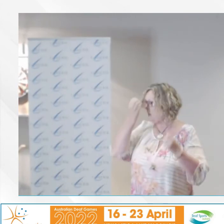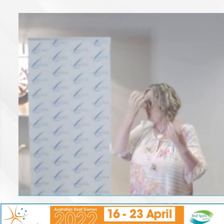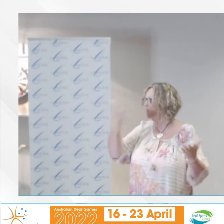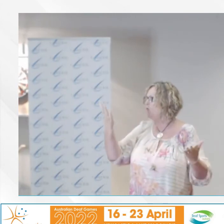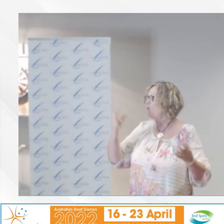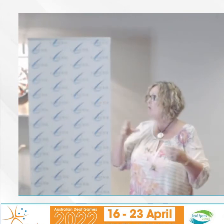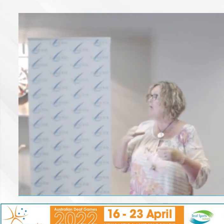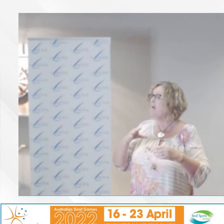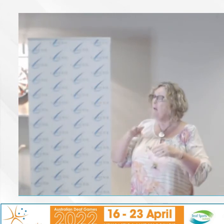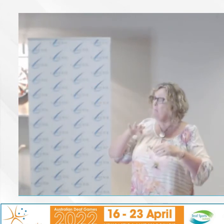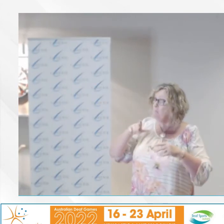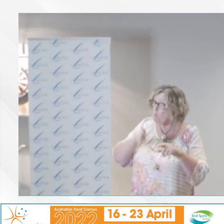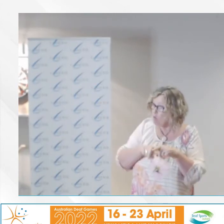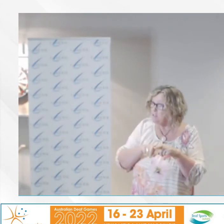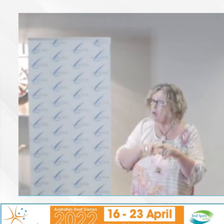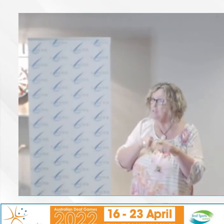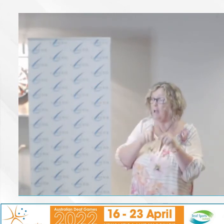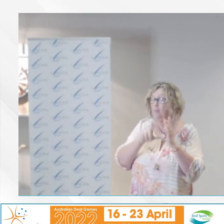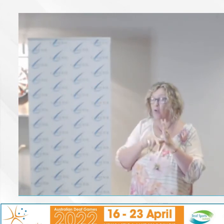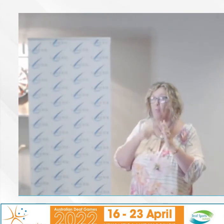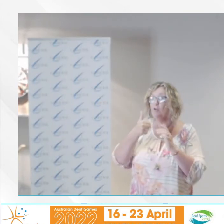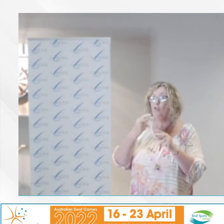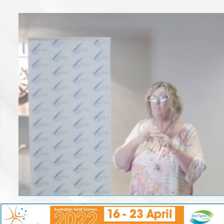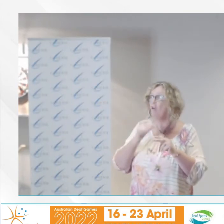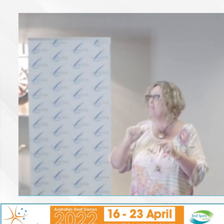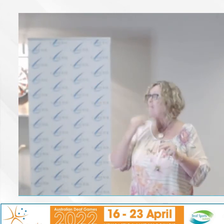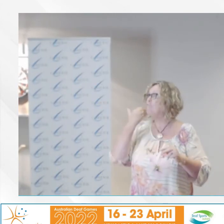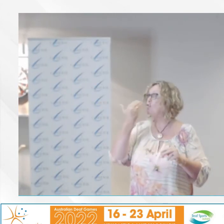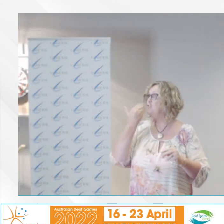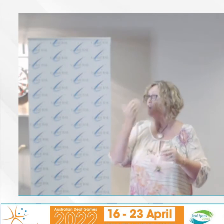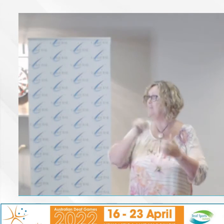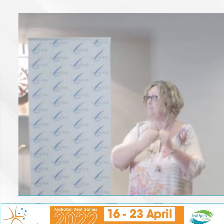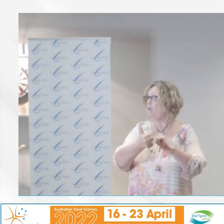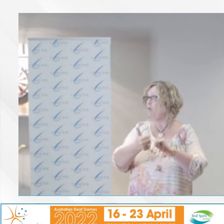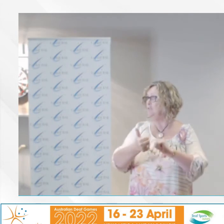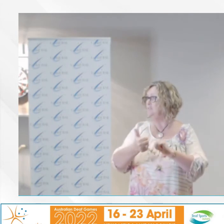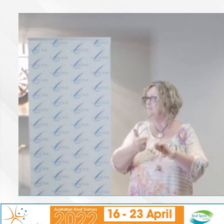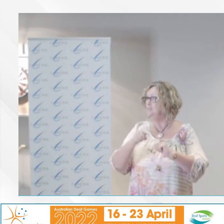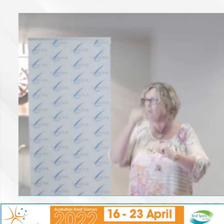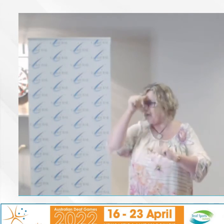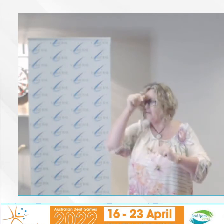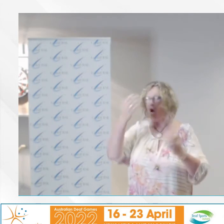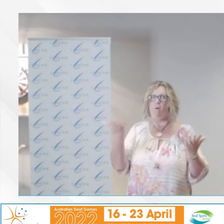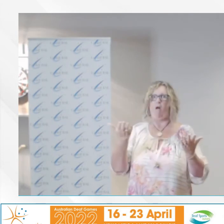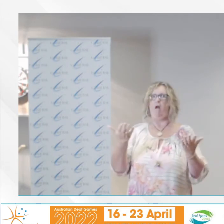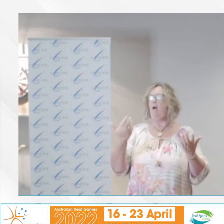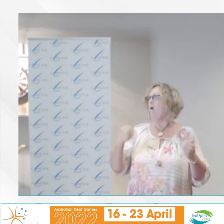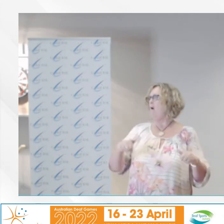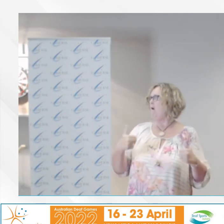warrior and mainstream schools so i think at the same time be good for the future of sports